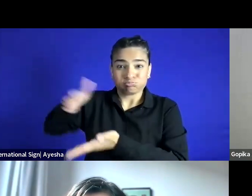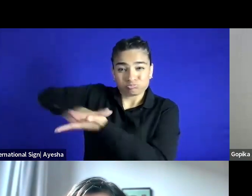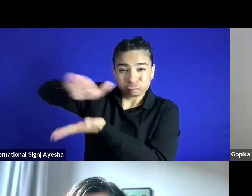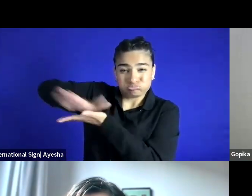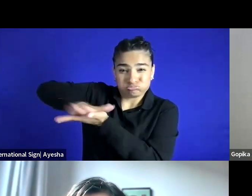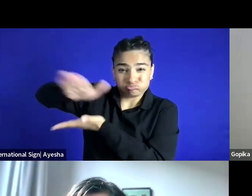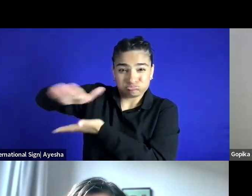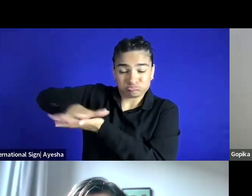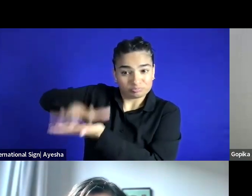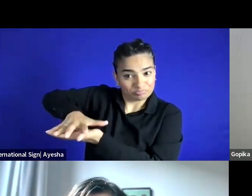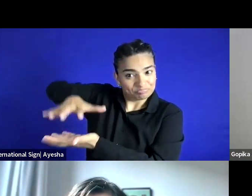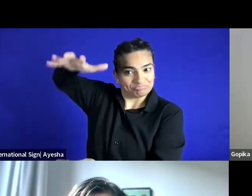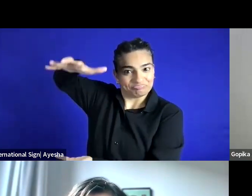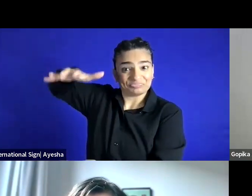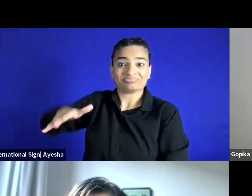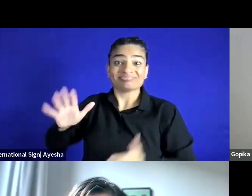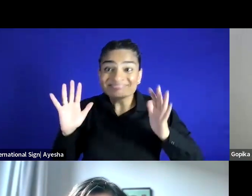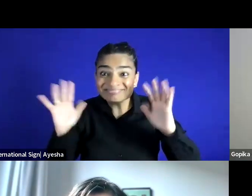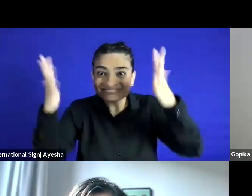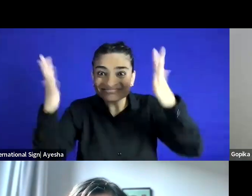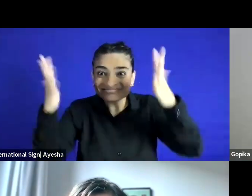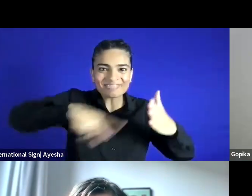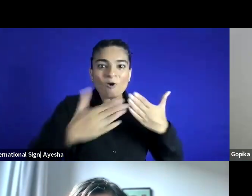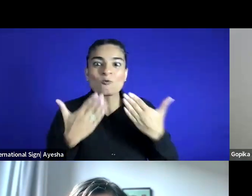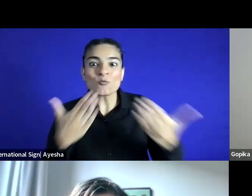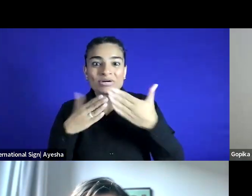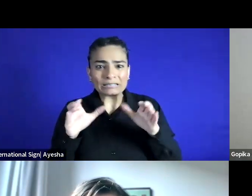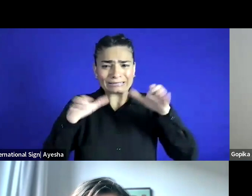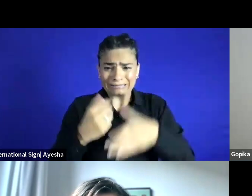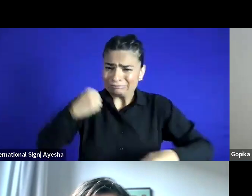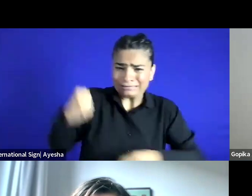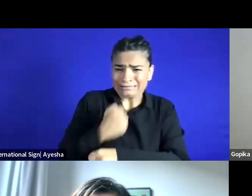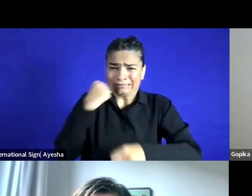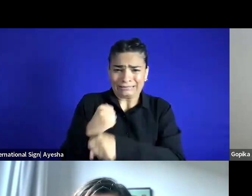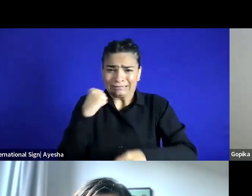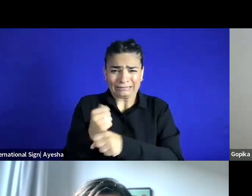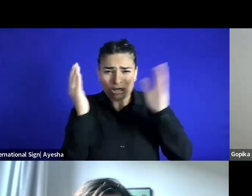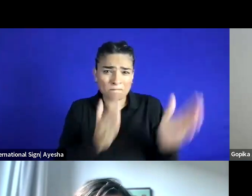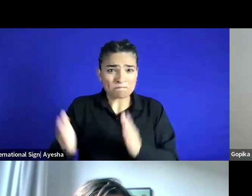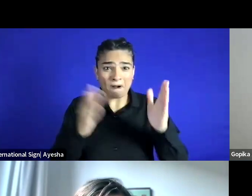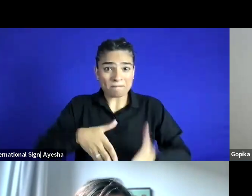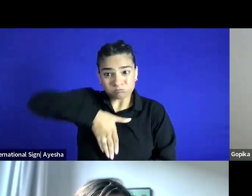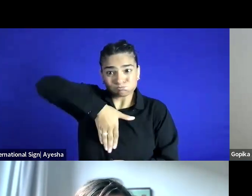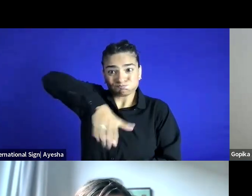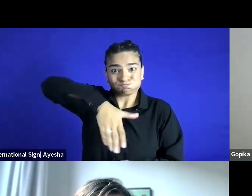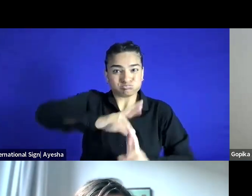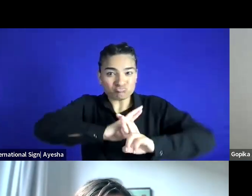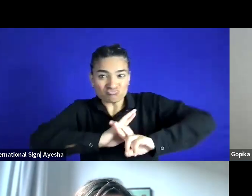That's really working hard to get everything ready for all of you. So, yeah, it's a lot of, it's a lot of people.